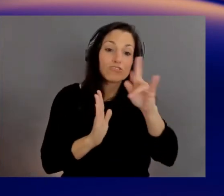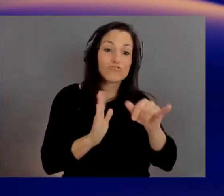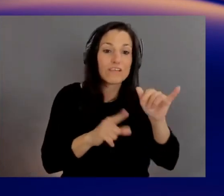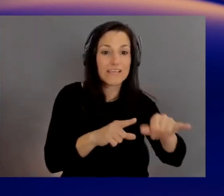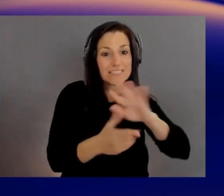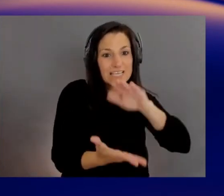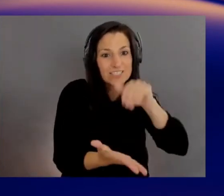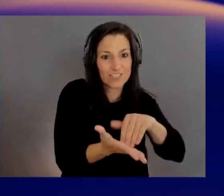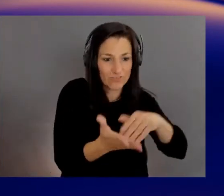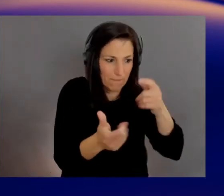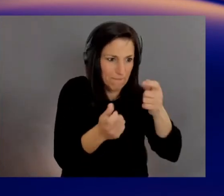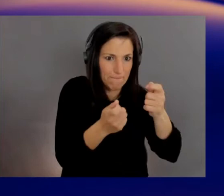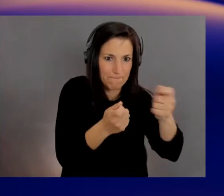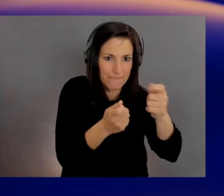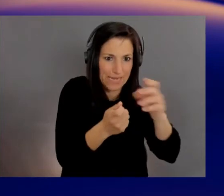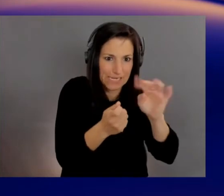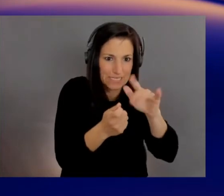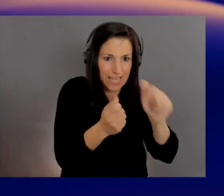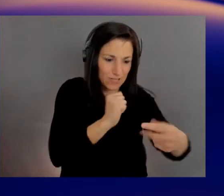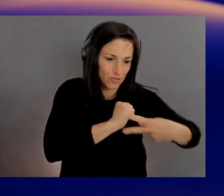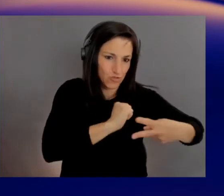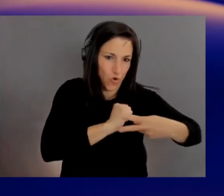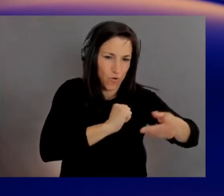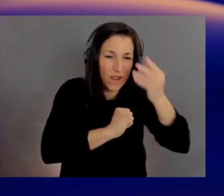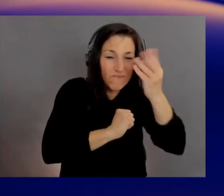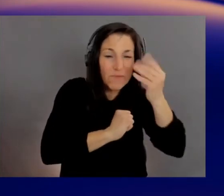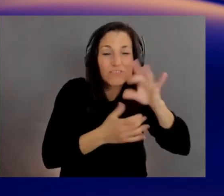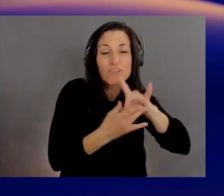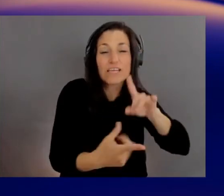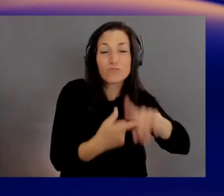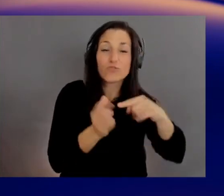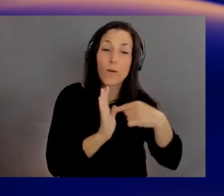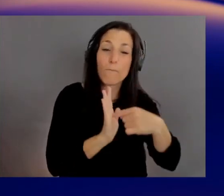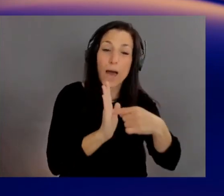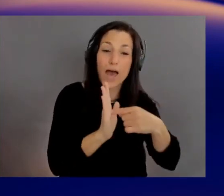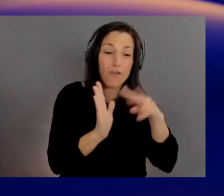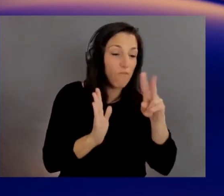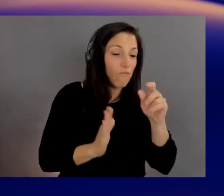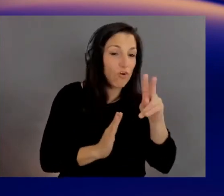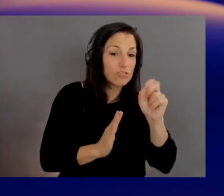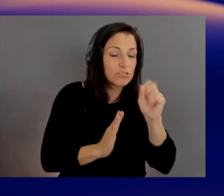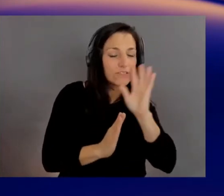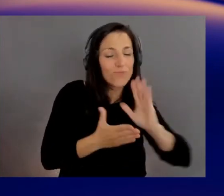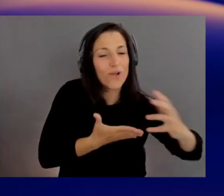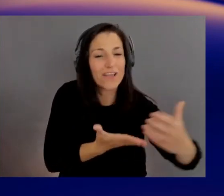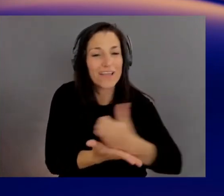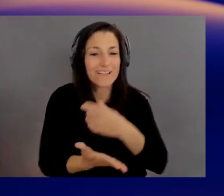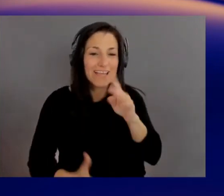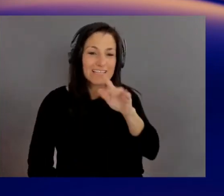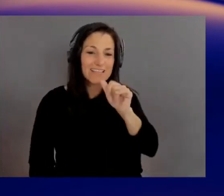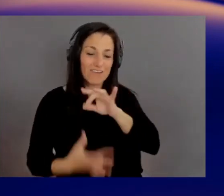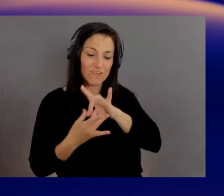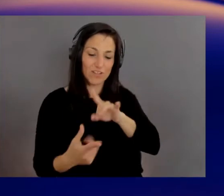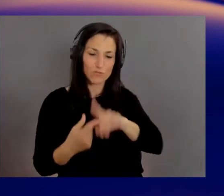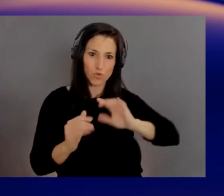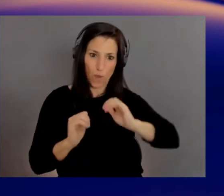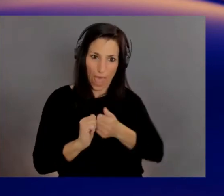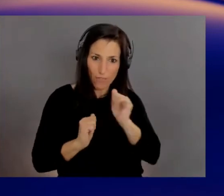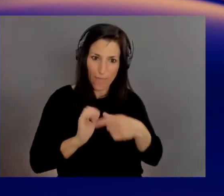about your model versions. So it'll basically collect data about how that model was built, how it performed, and then ultimately